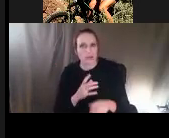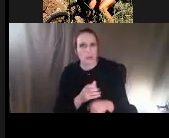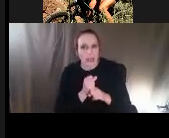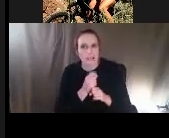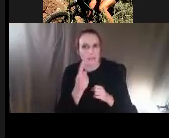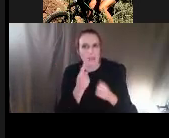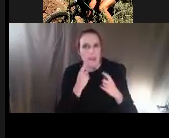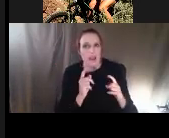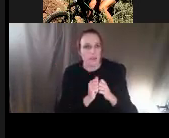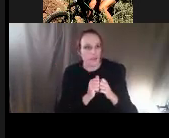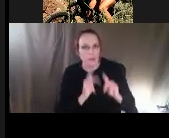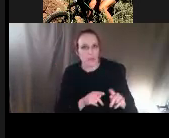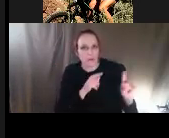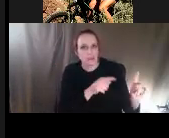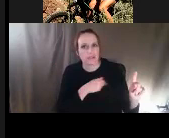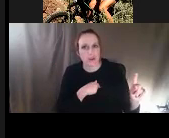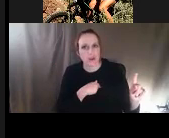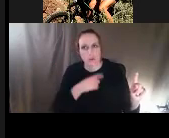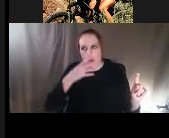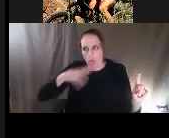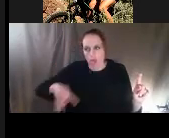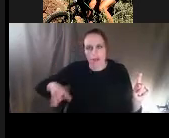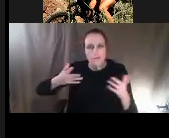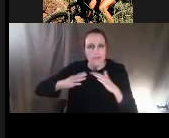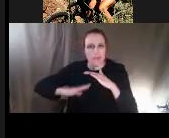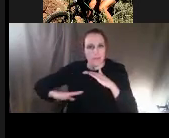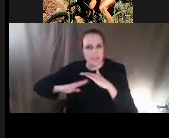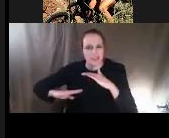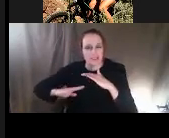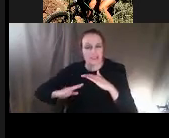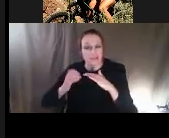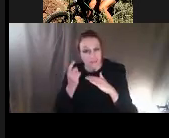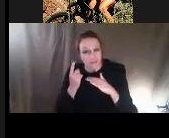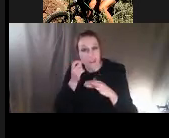So, you got to kind of make sure that when you start sensing that little bit of a judgment creeping